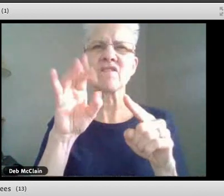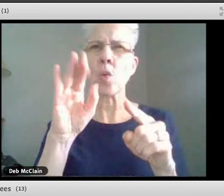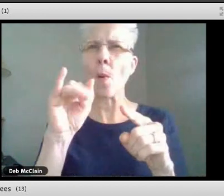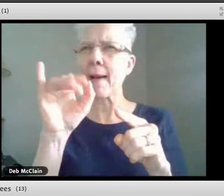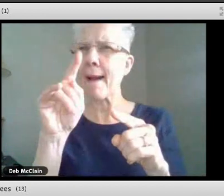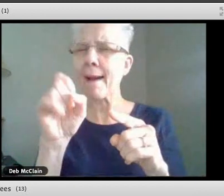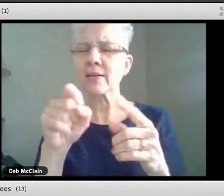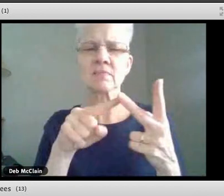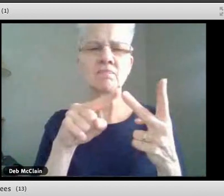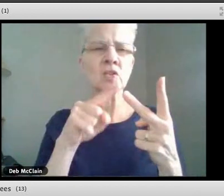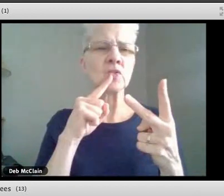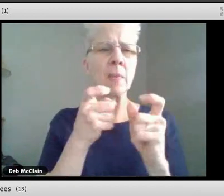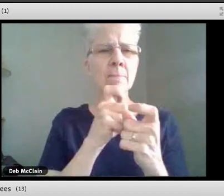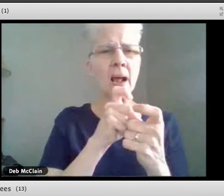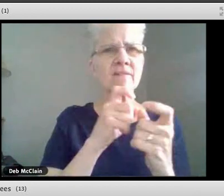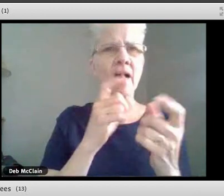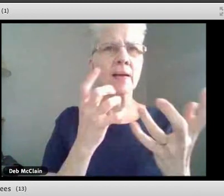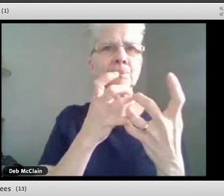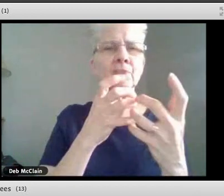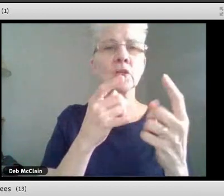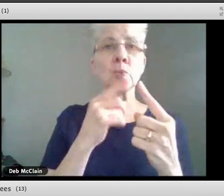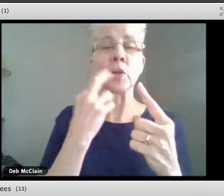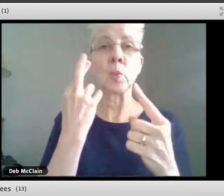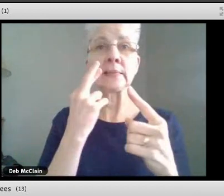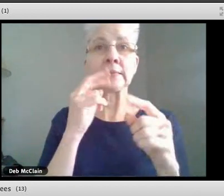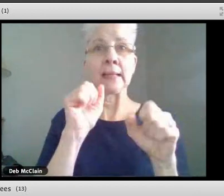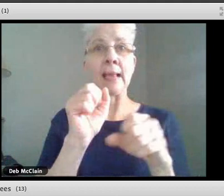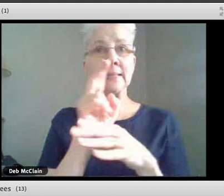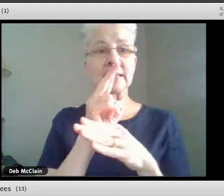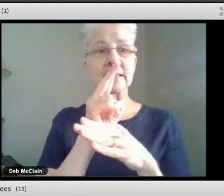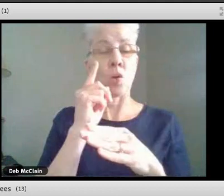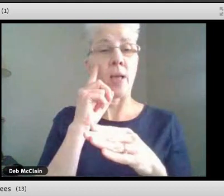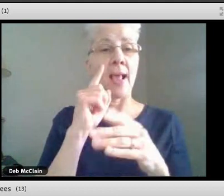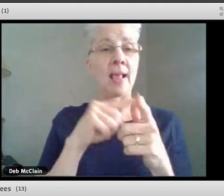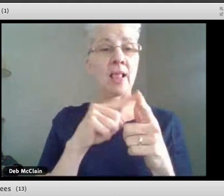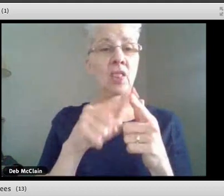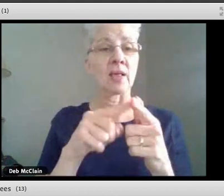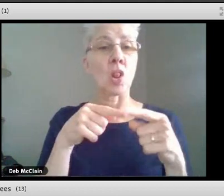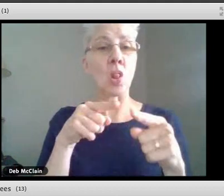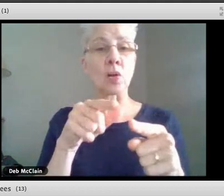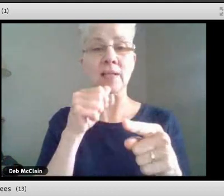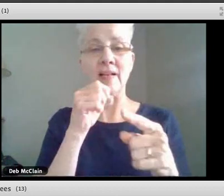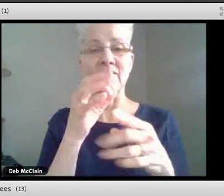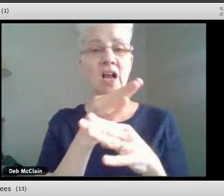They should be modified to be reasonably accessible as long as it doesn't functionally alter